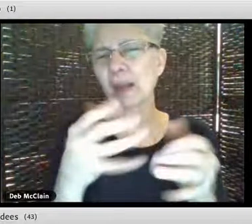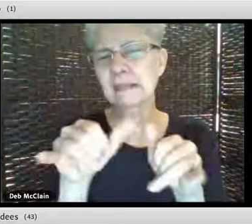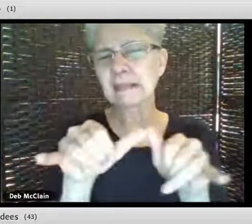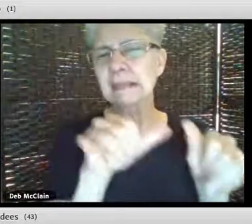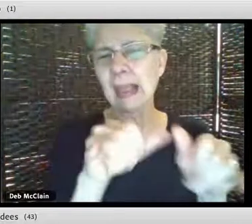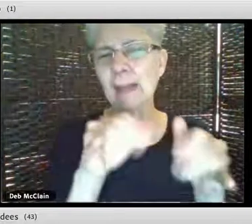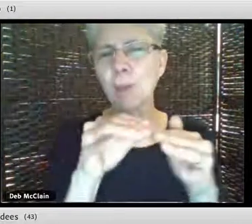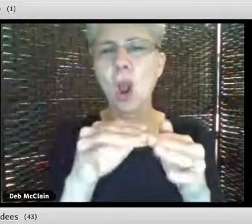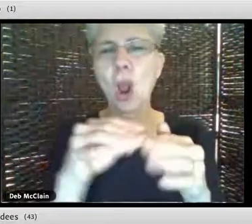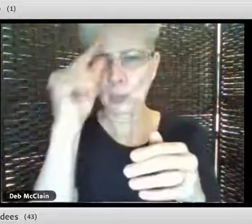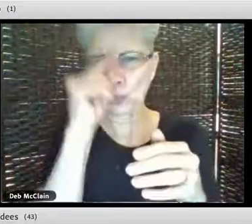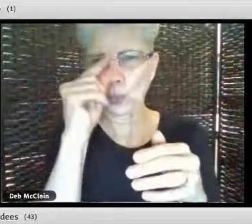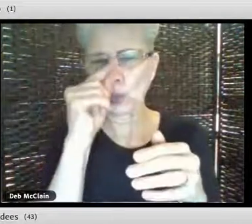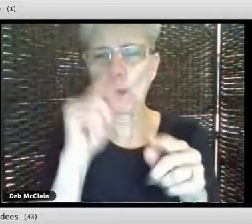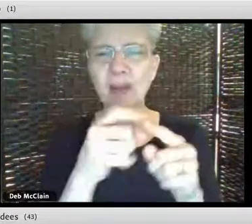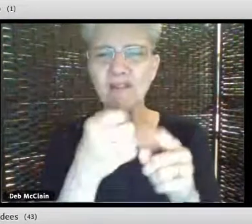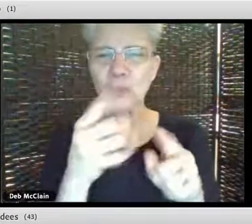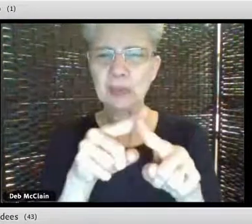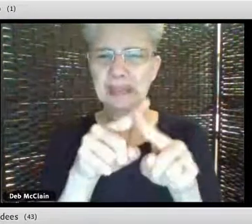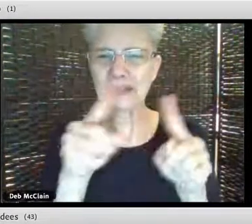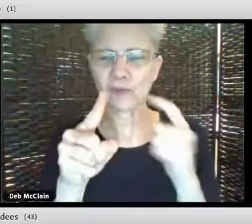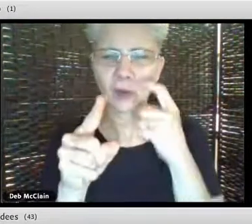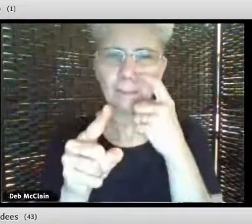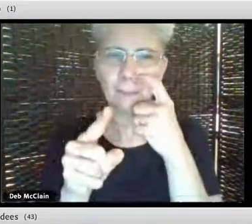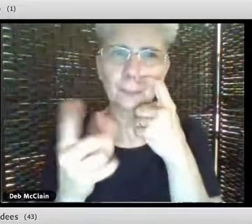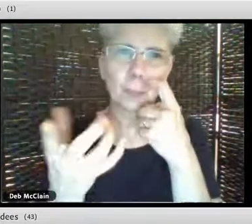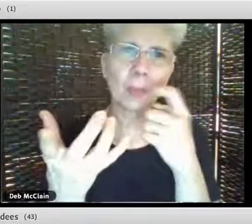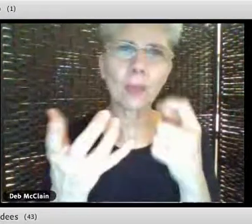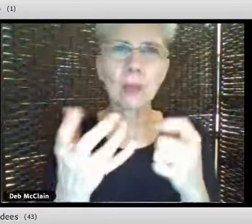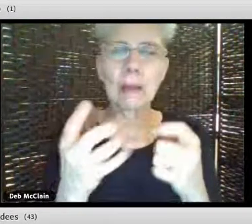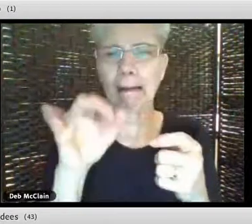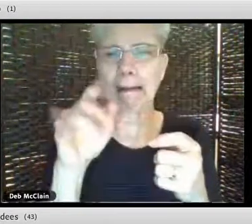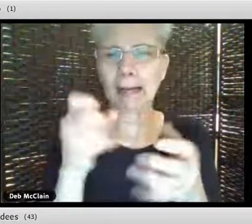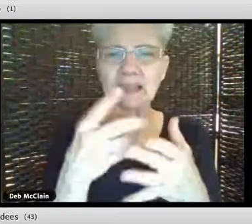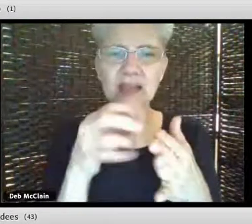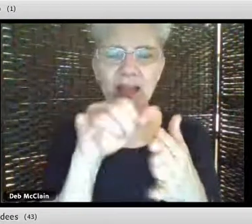Just a few little different clicks and things like that, but once you learn how to use it,